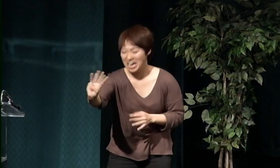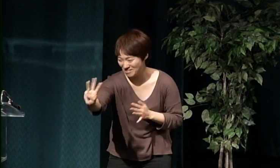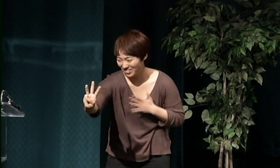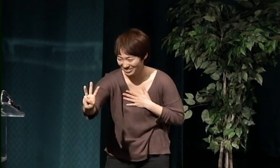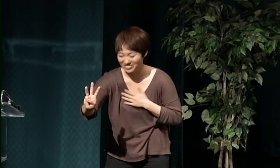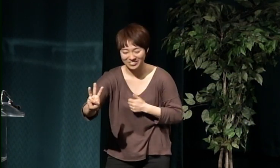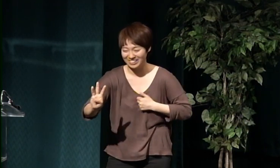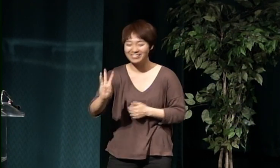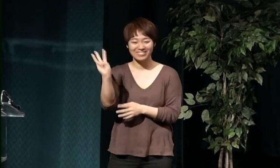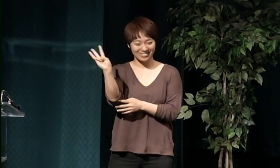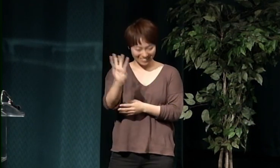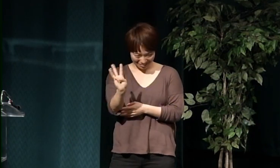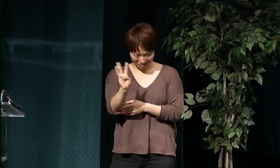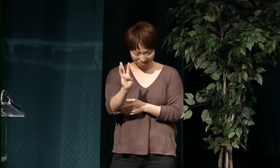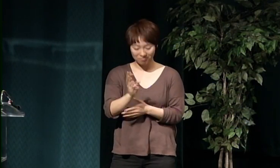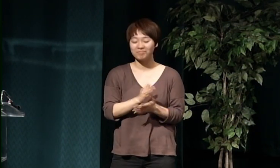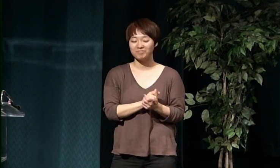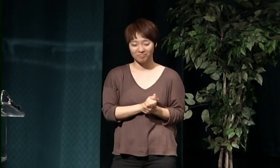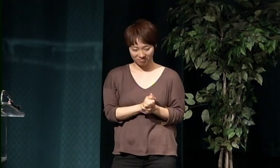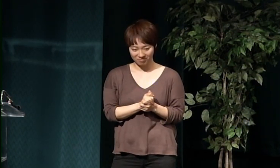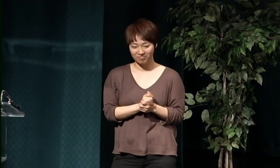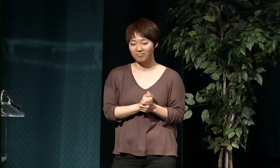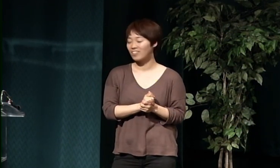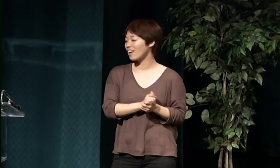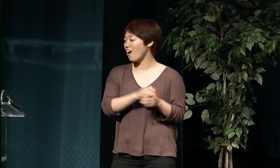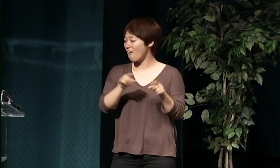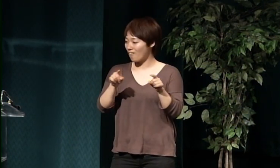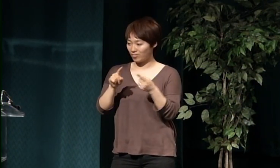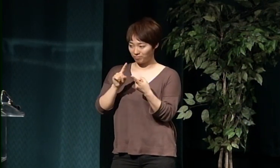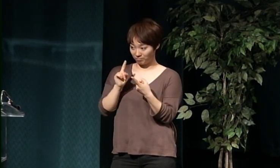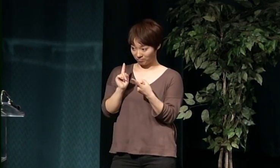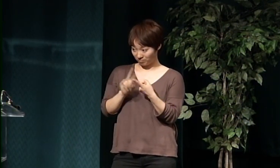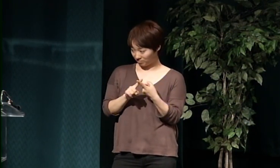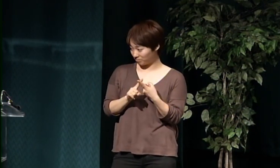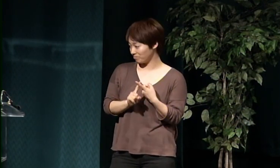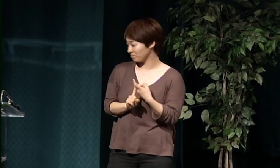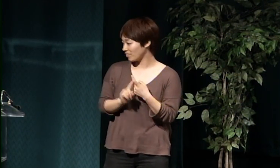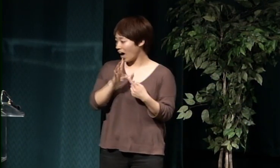And this is how we sign her name. Oh, so sorry. I didn't do that quite right.